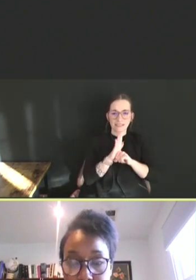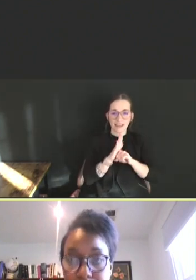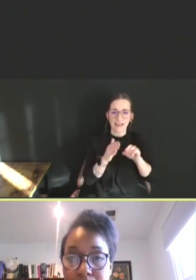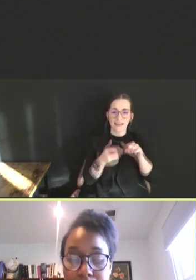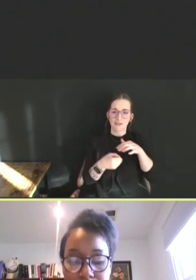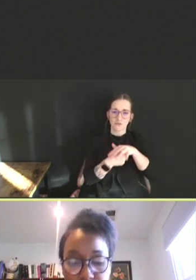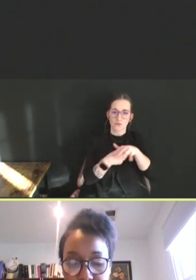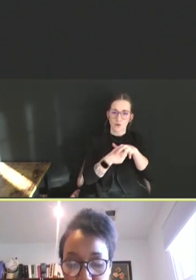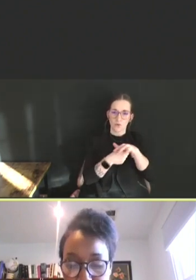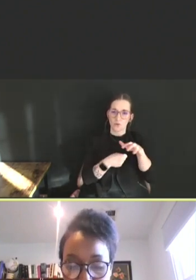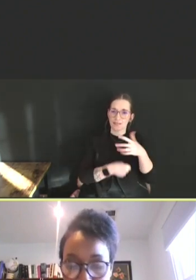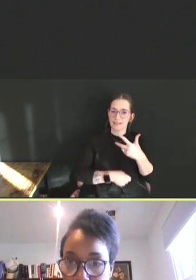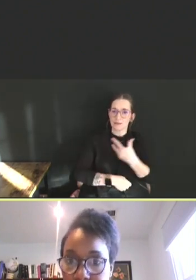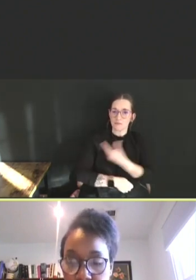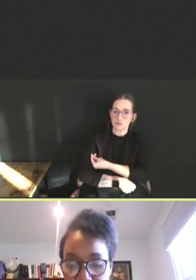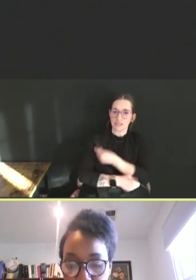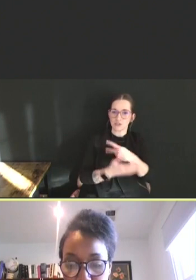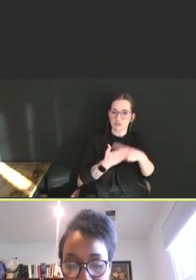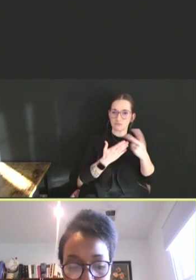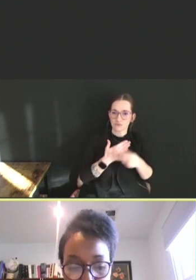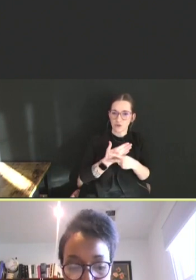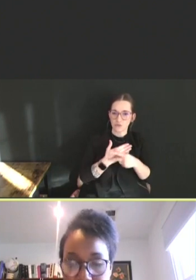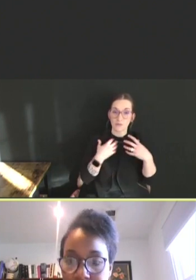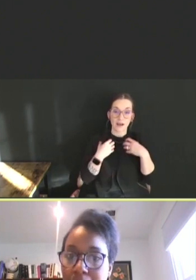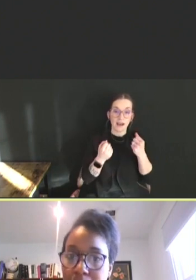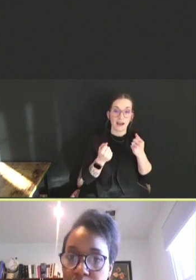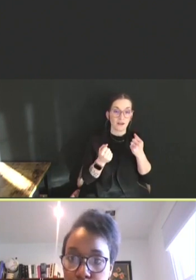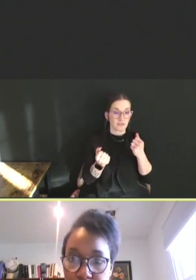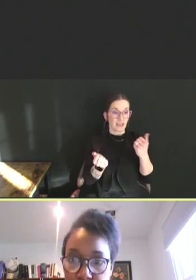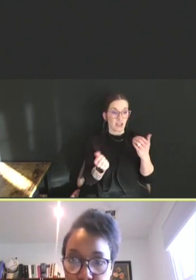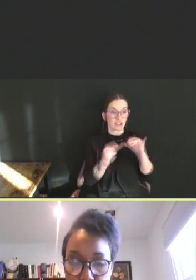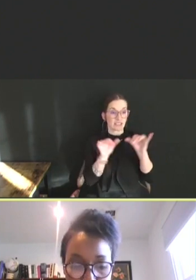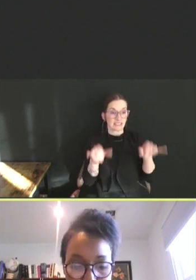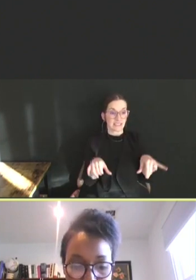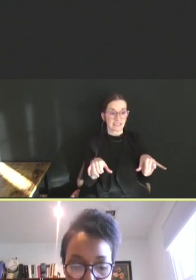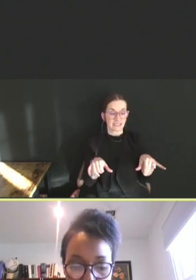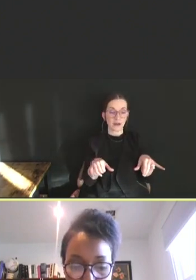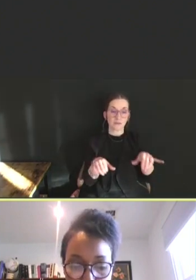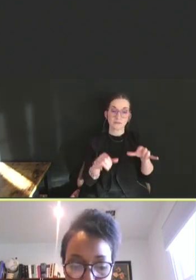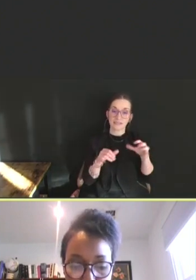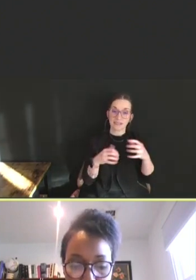programs, healthcare systems, health care providers, and other professional organizations.